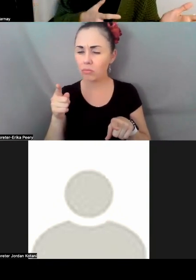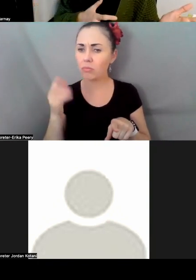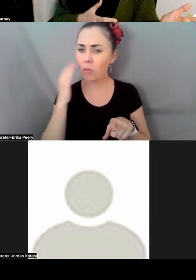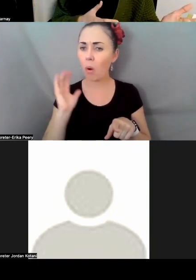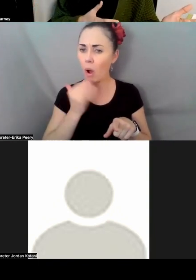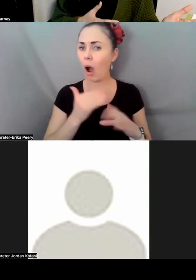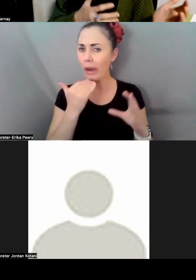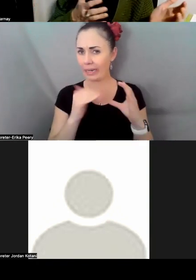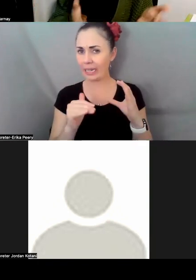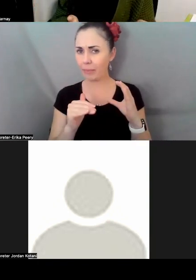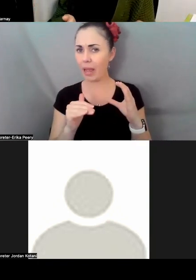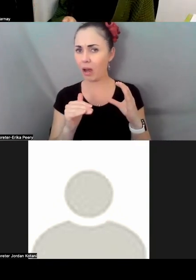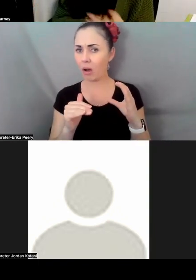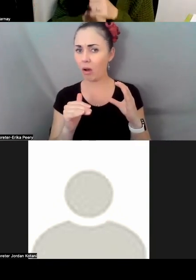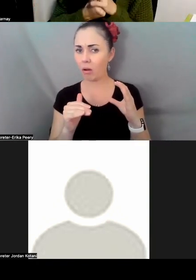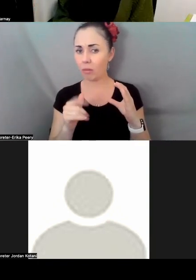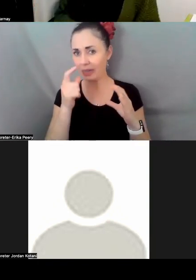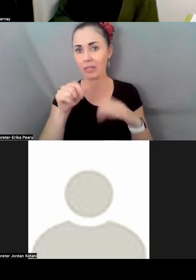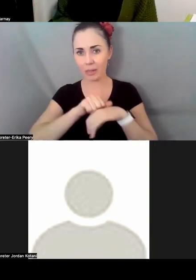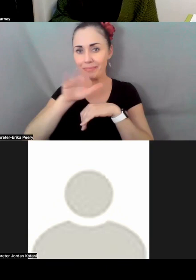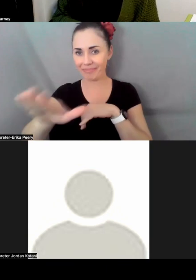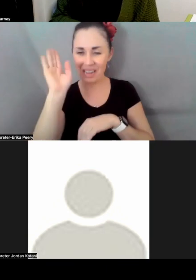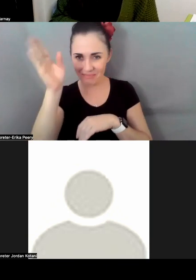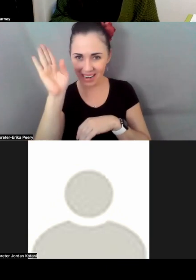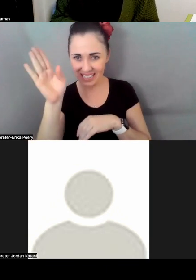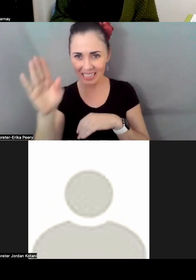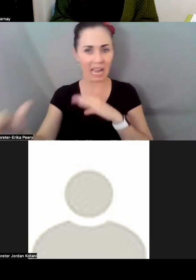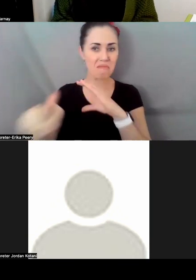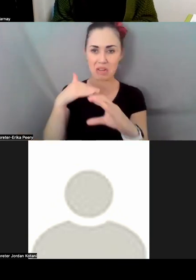this information for presentation through. Feel free to email us and we can answer your questions,